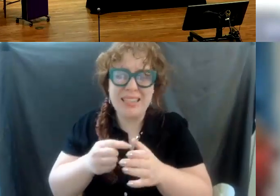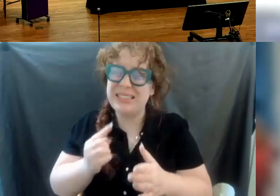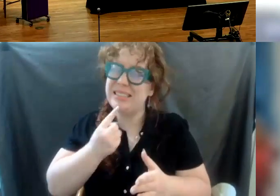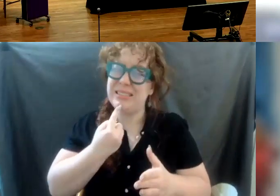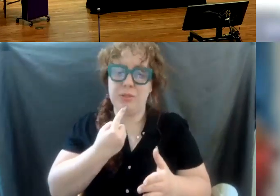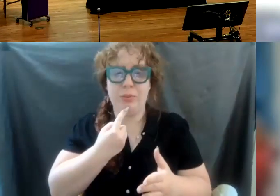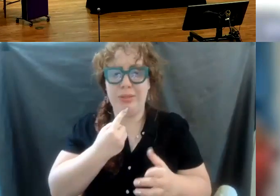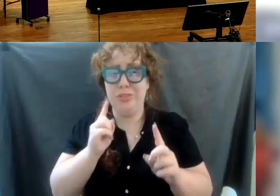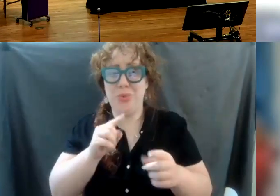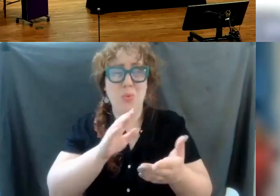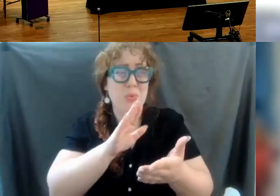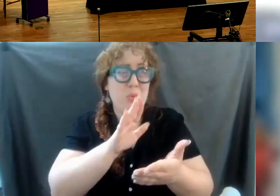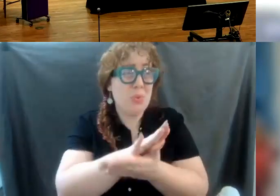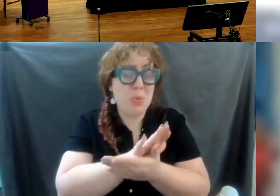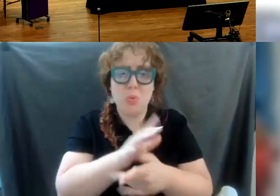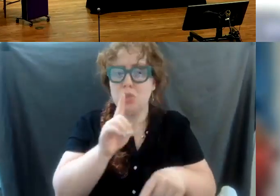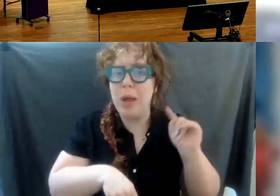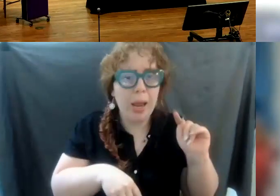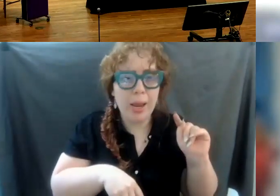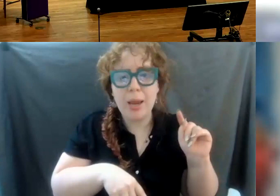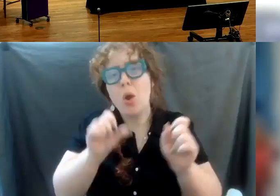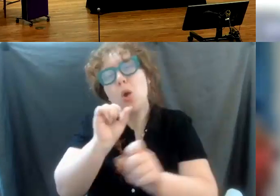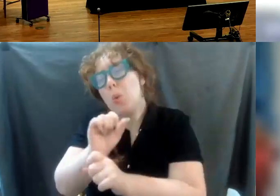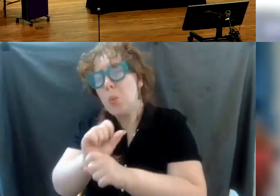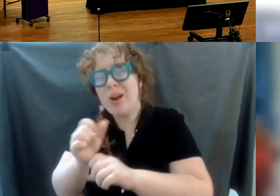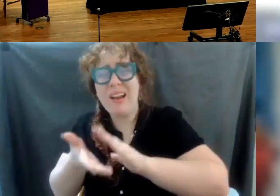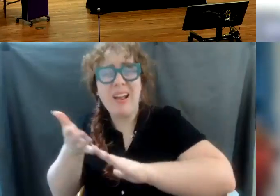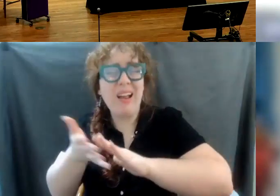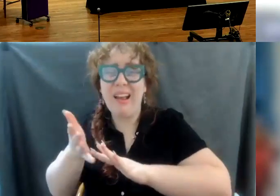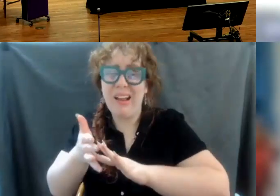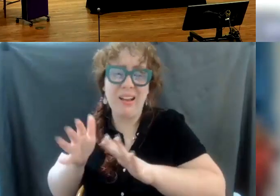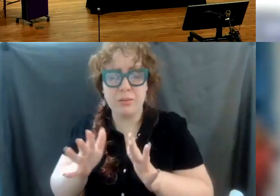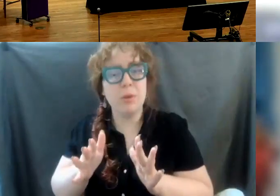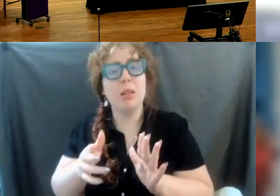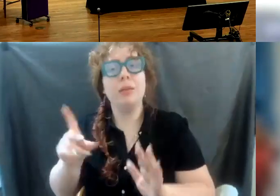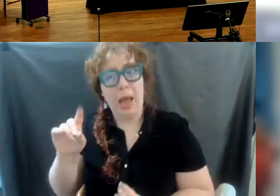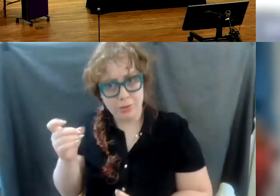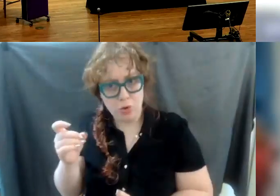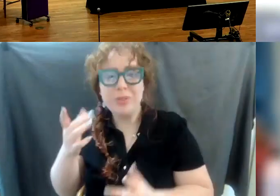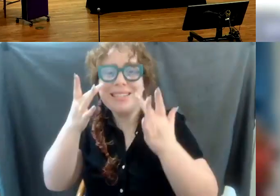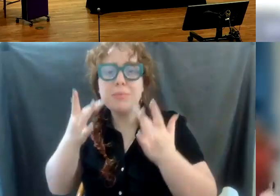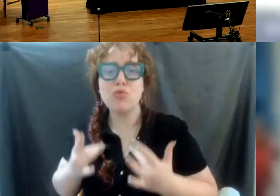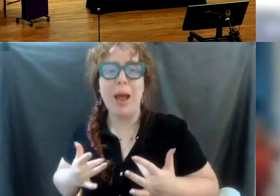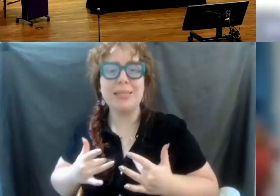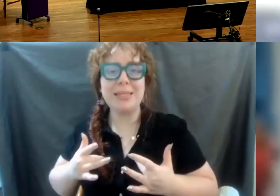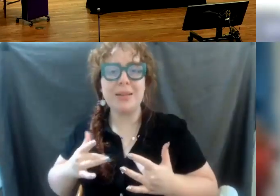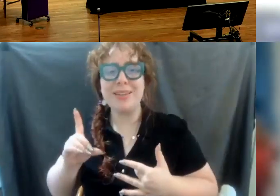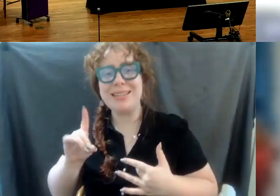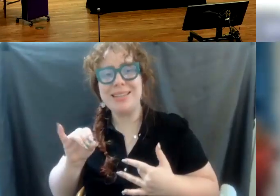then you get diagnosed with a major depressive disorder. But at the center of it is this idea of being able to function in a society